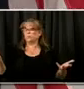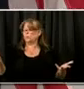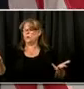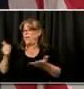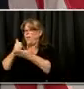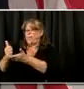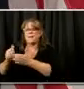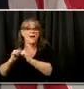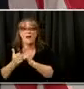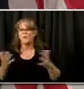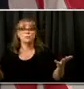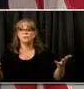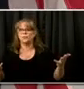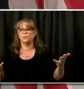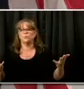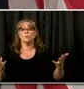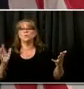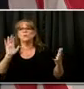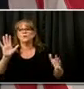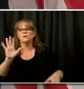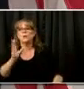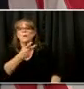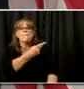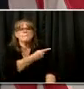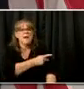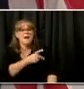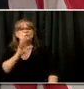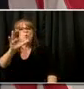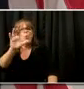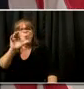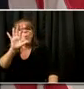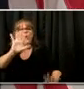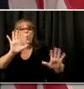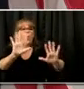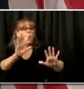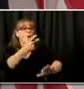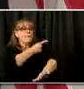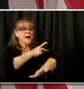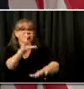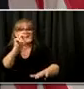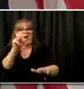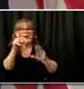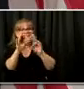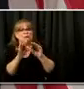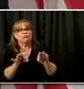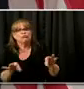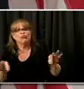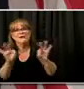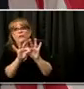I hope that for all the providers, this is a wake-up call about the seriousness